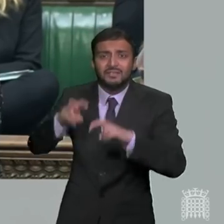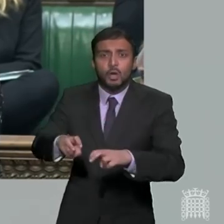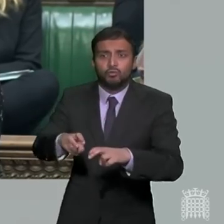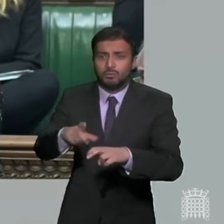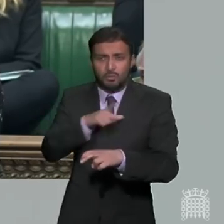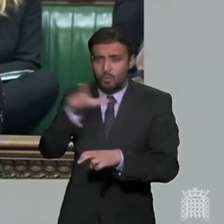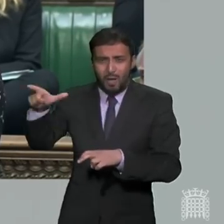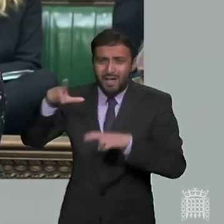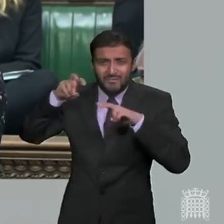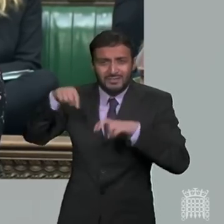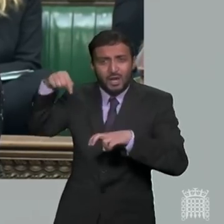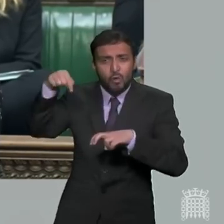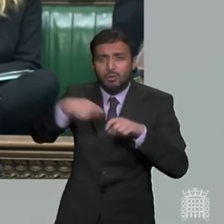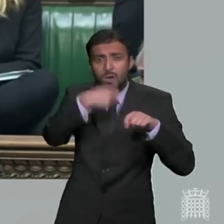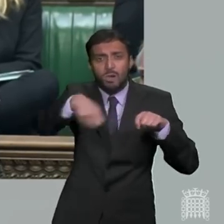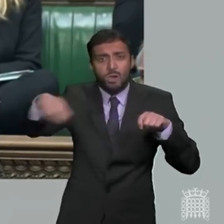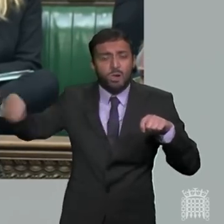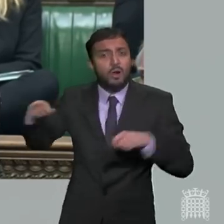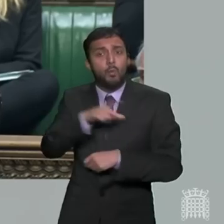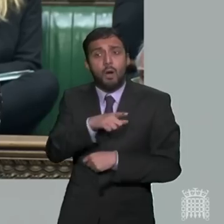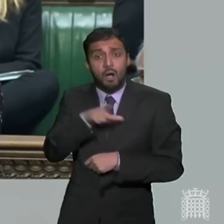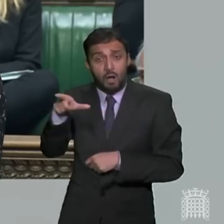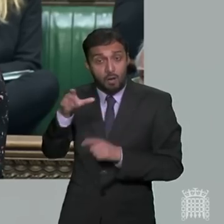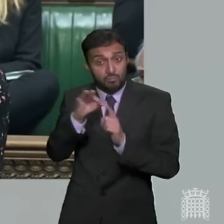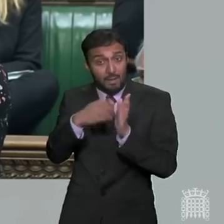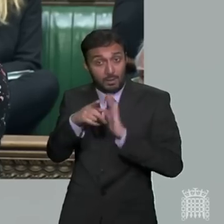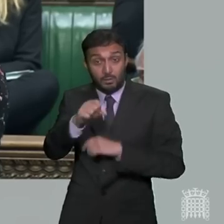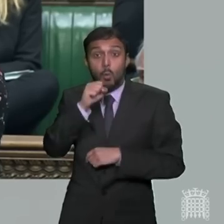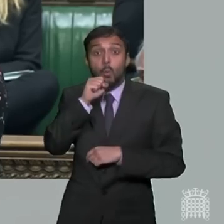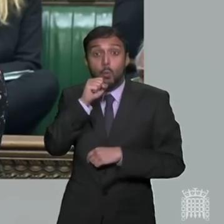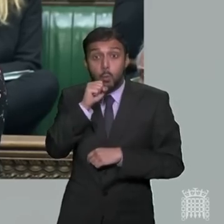Will the Prime Minister commit to a full public inquiry afterwards, and does he concede that